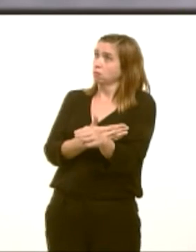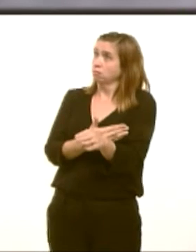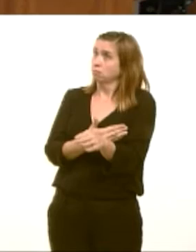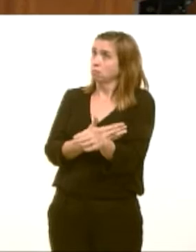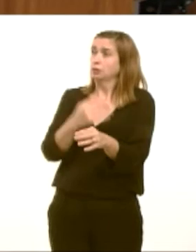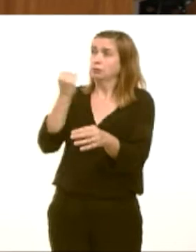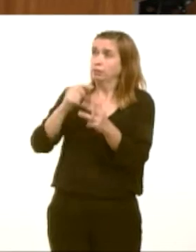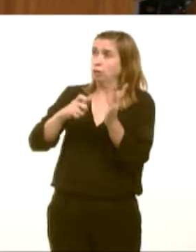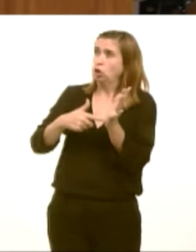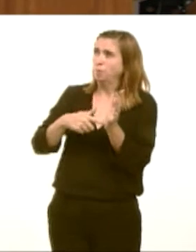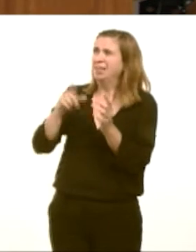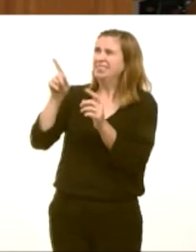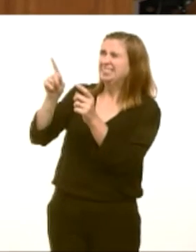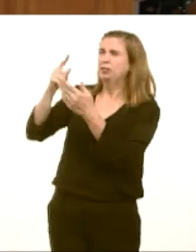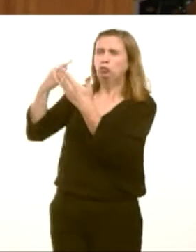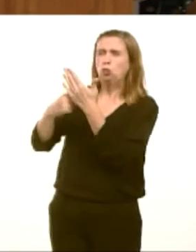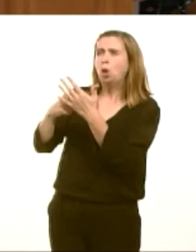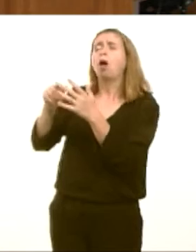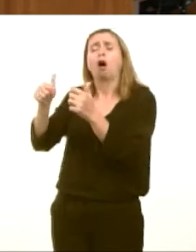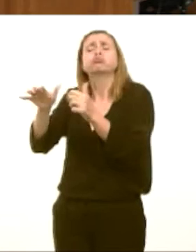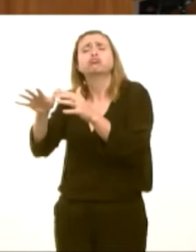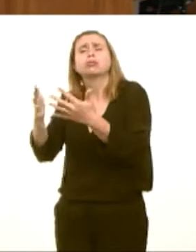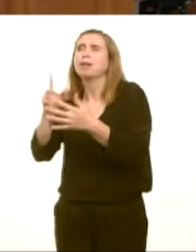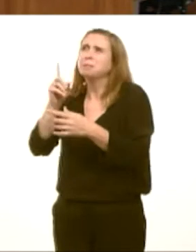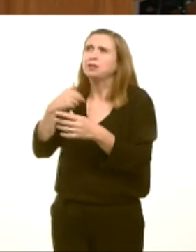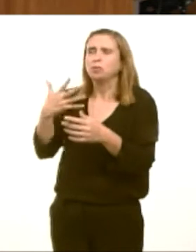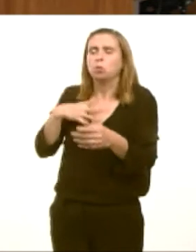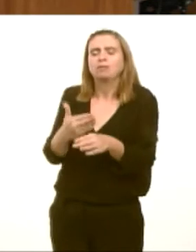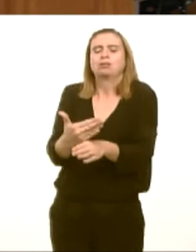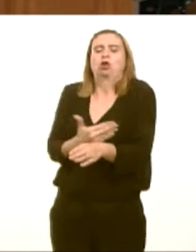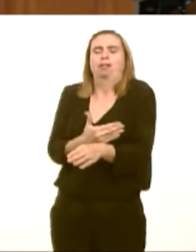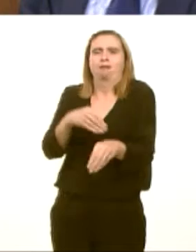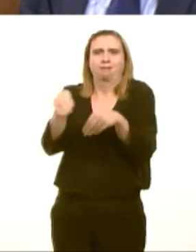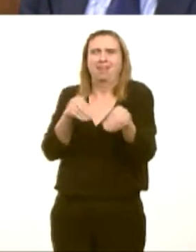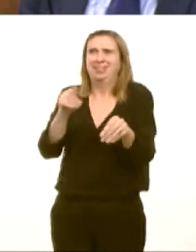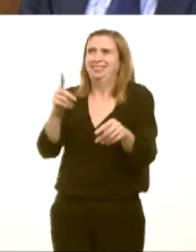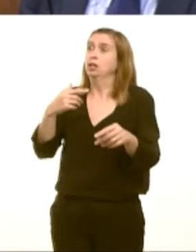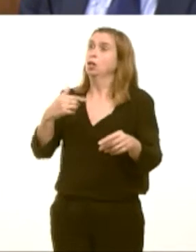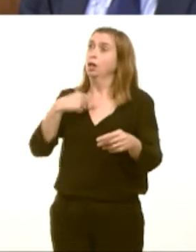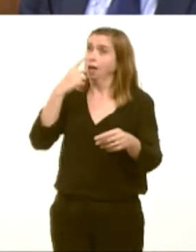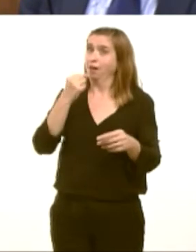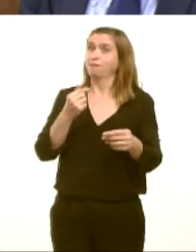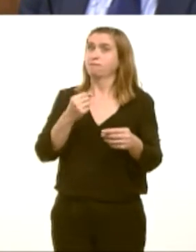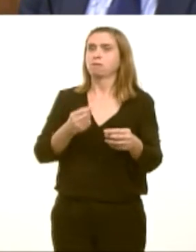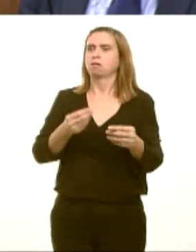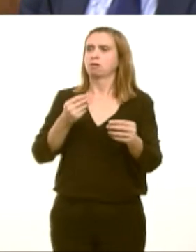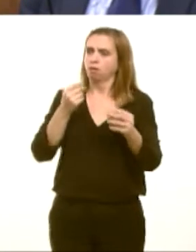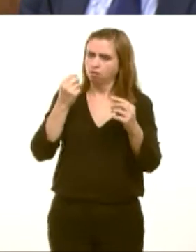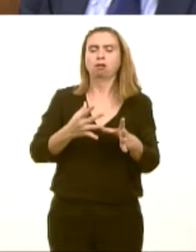They donít quite go far enough yet to allow us to utilise the provision. The rules concerning on-the-spot controls have been relaxedóthat much is trueóbut